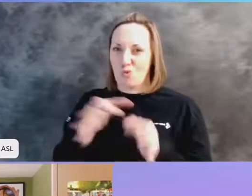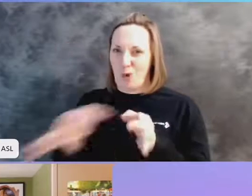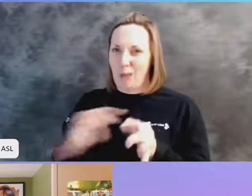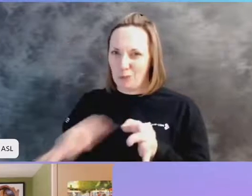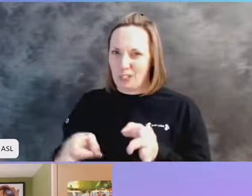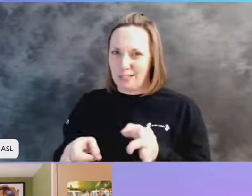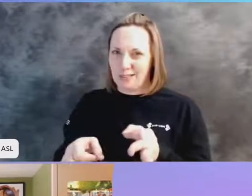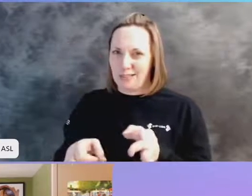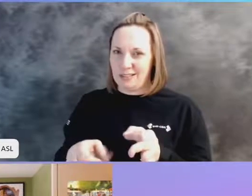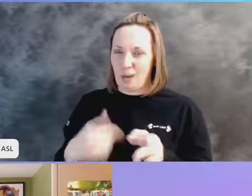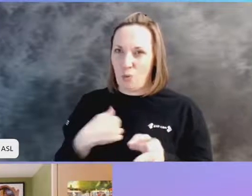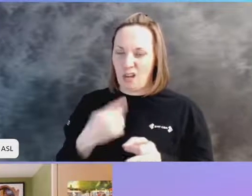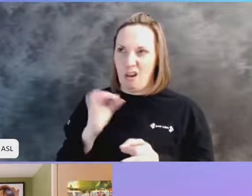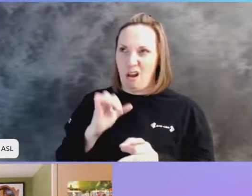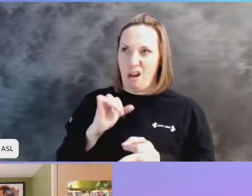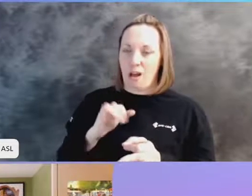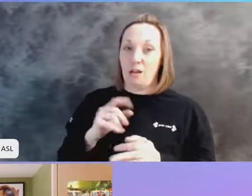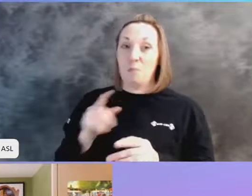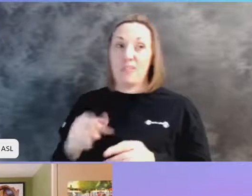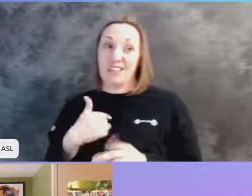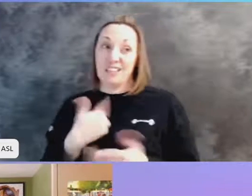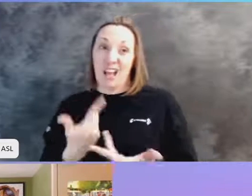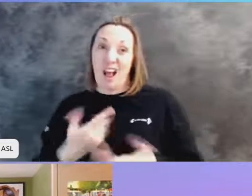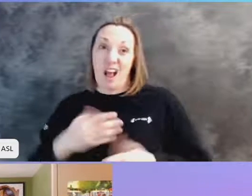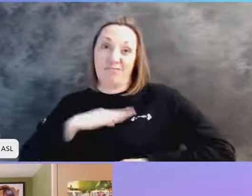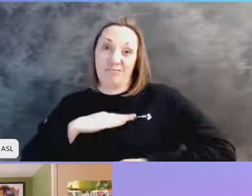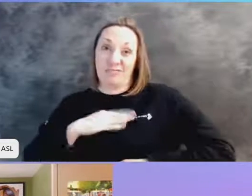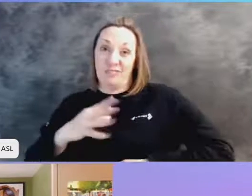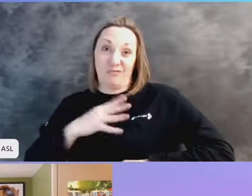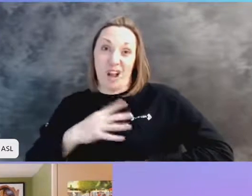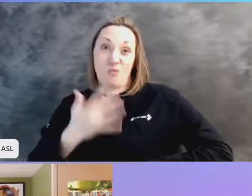about how the corruptions we hear about to them actually